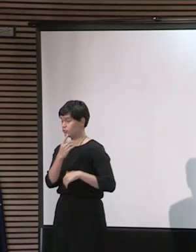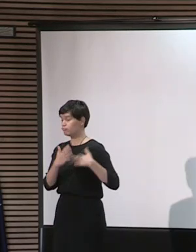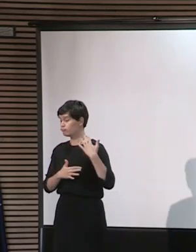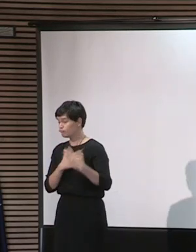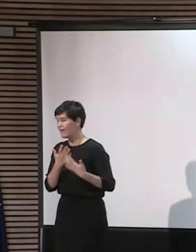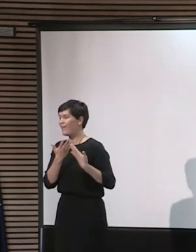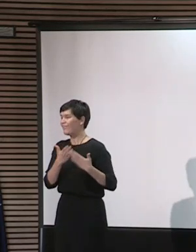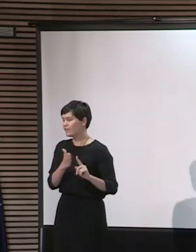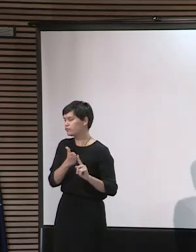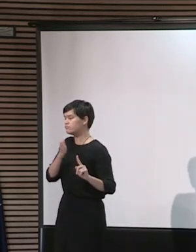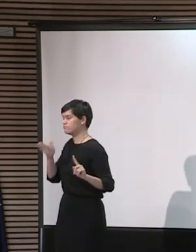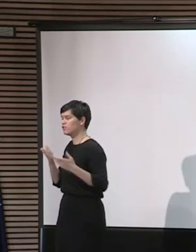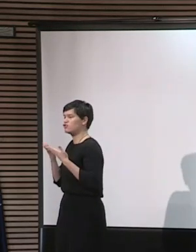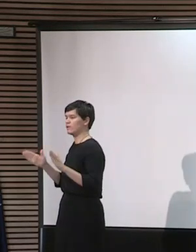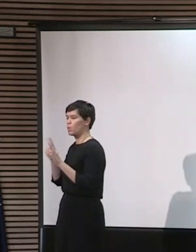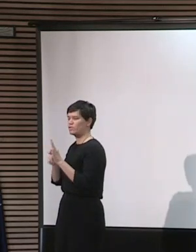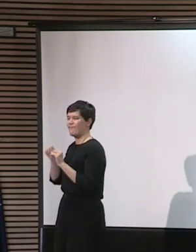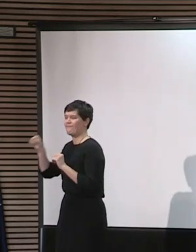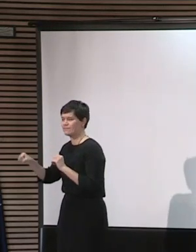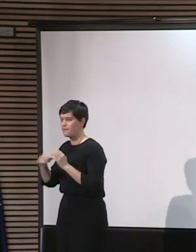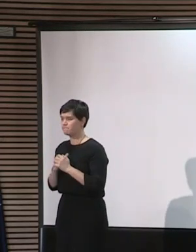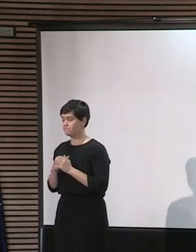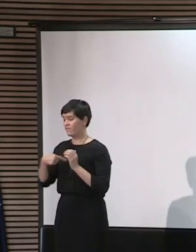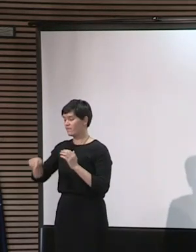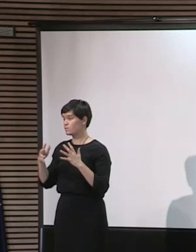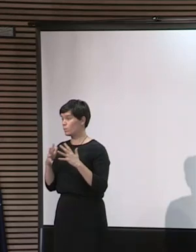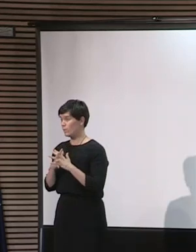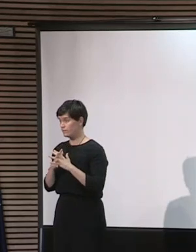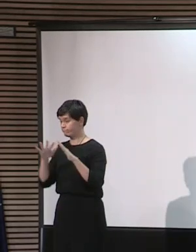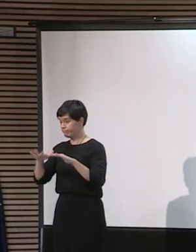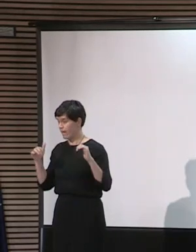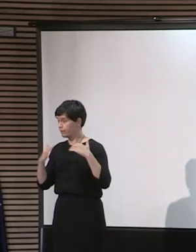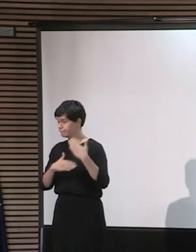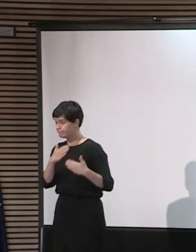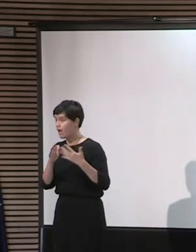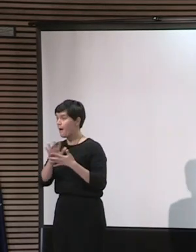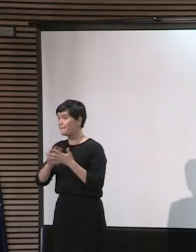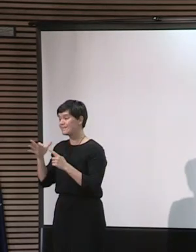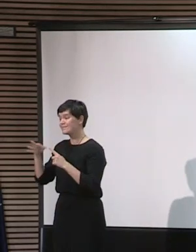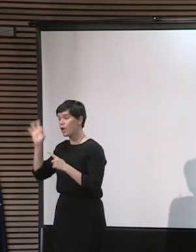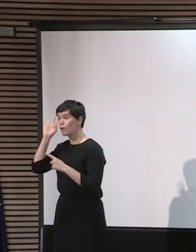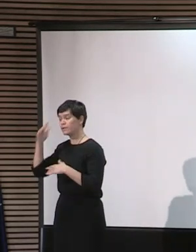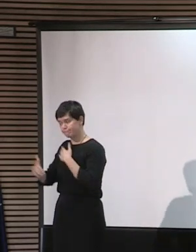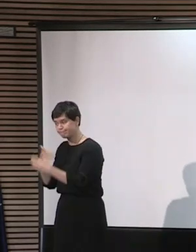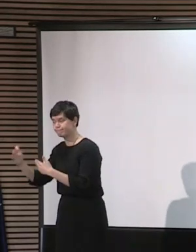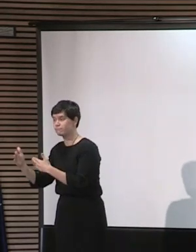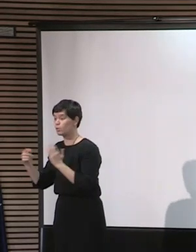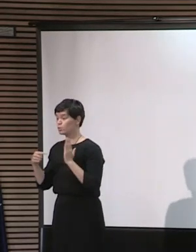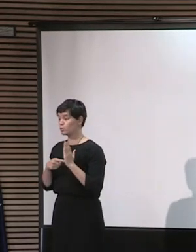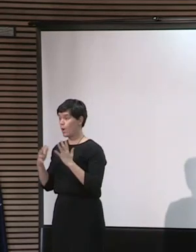this time, we'll make sure we